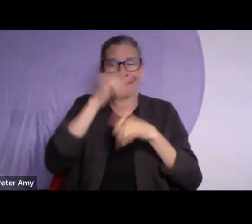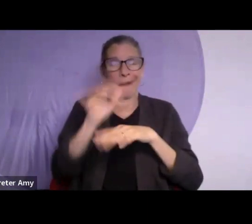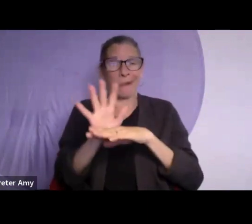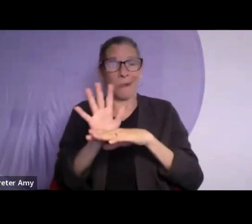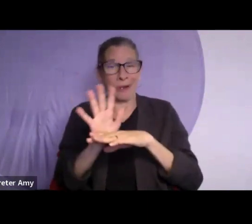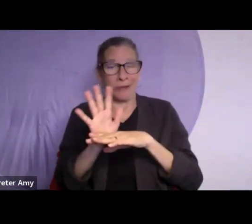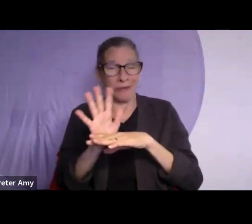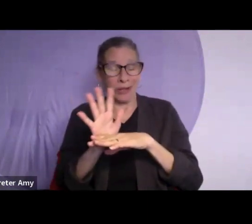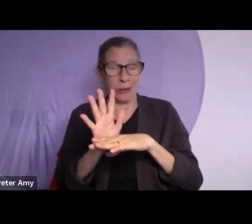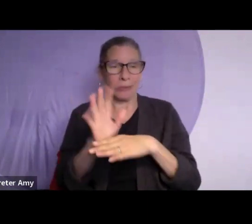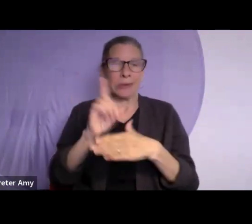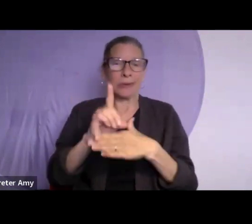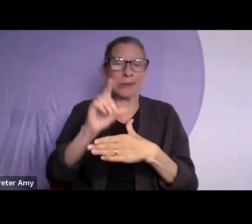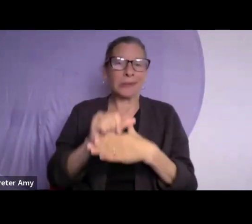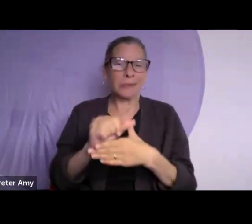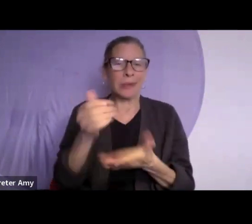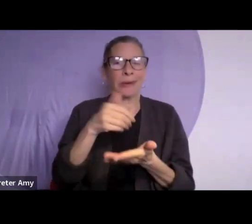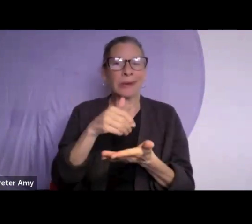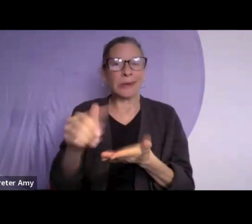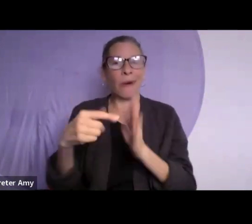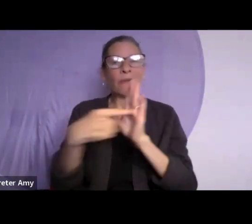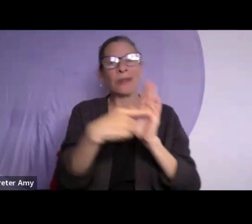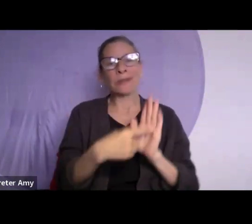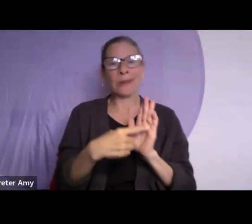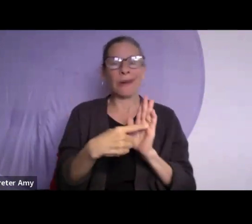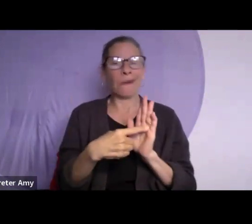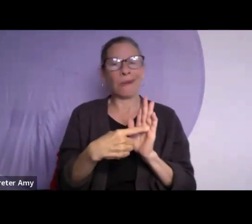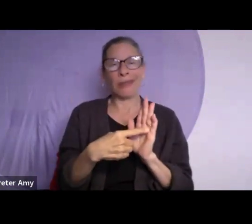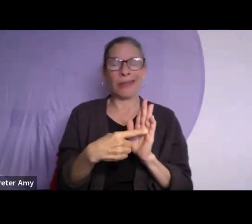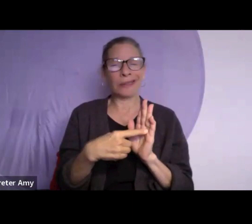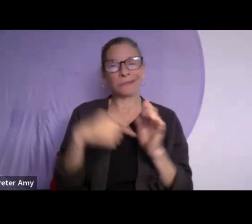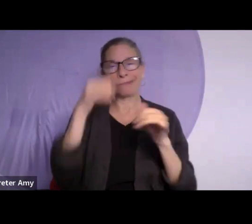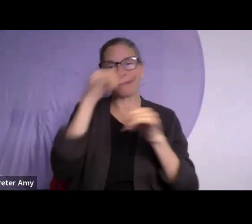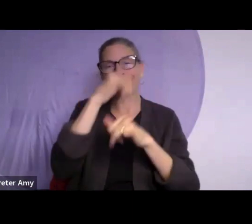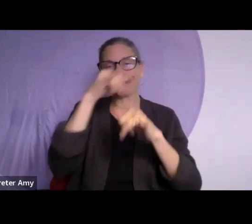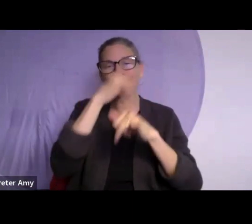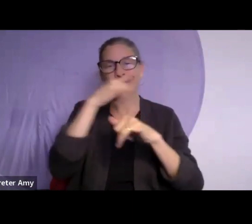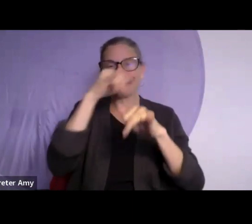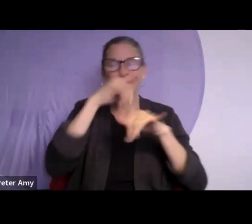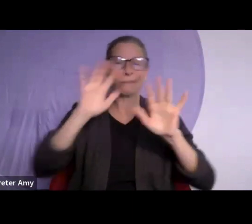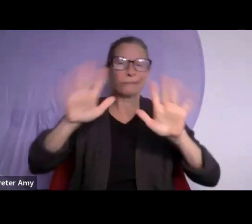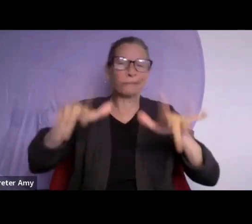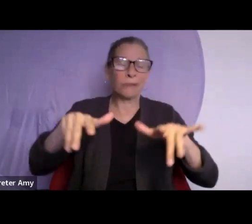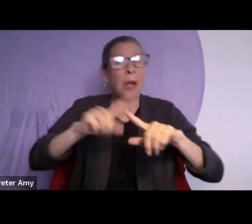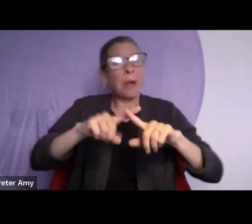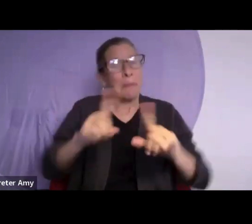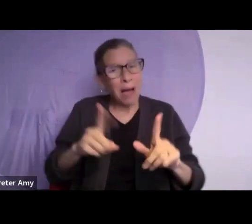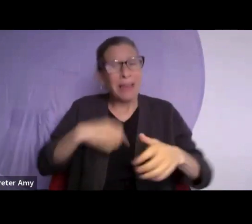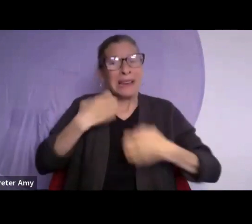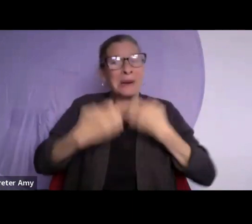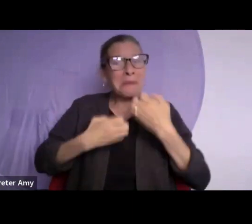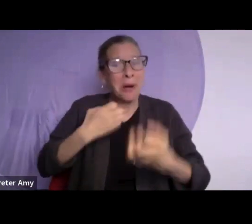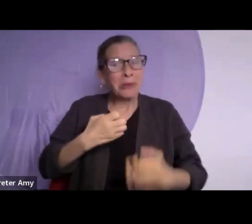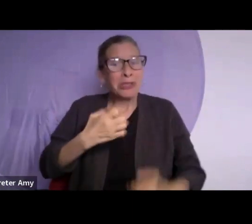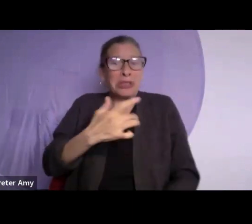for that and film. And there's nothing wrong with some emotion and there's nothing wrong with with I actually love being